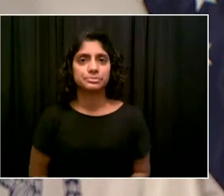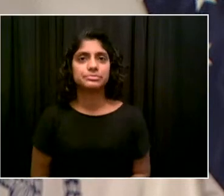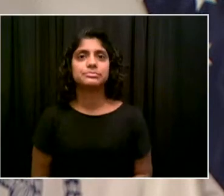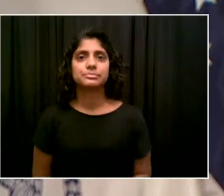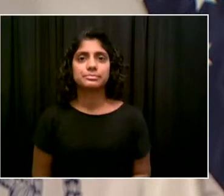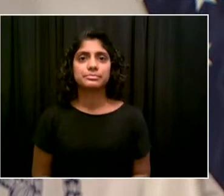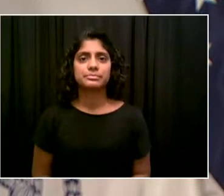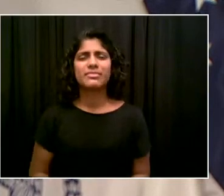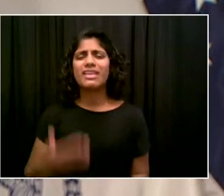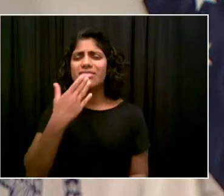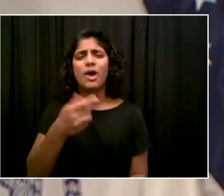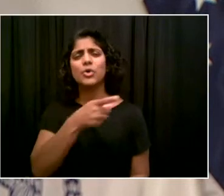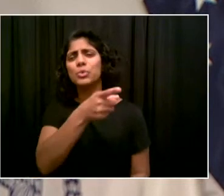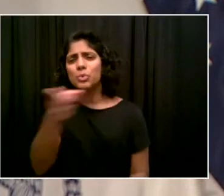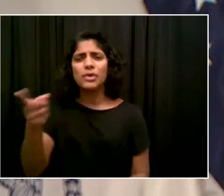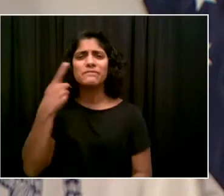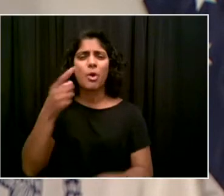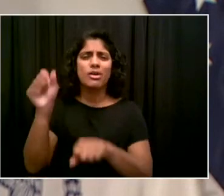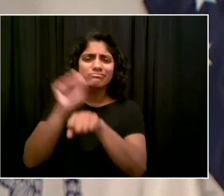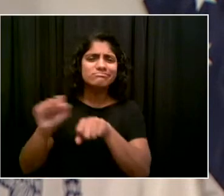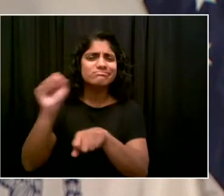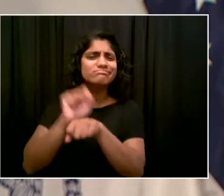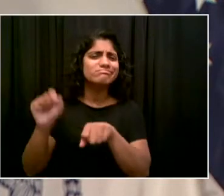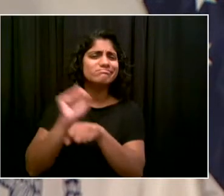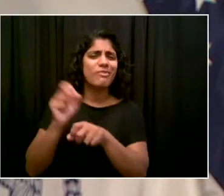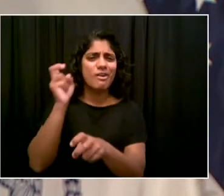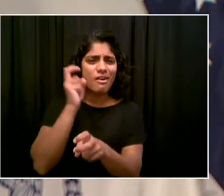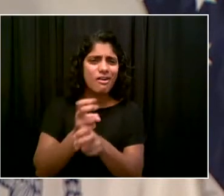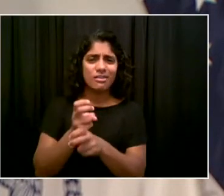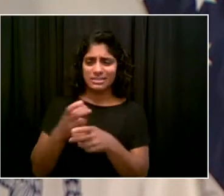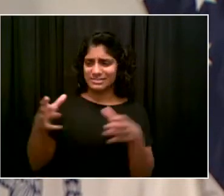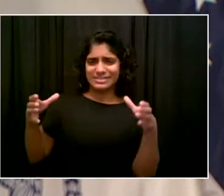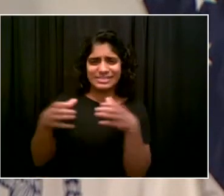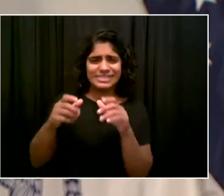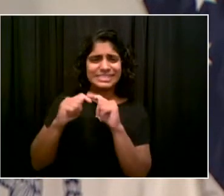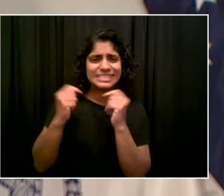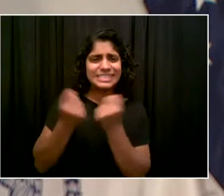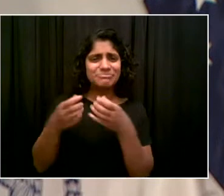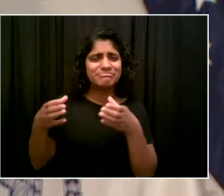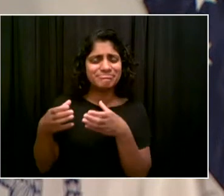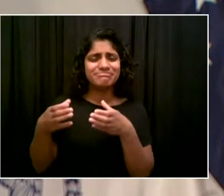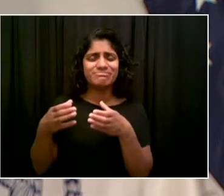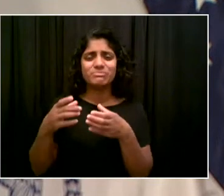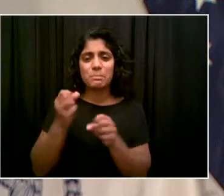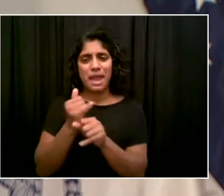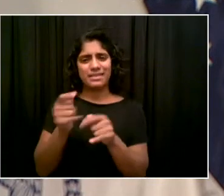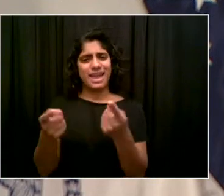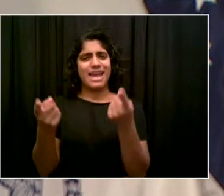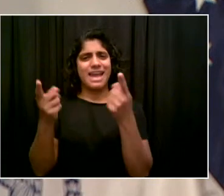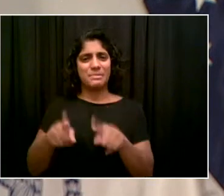CLERK, MICHAEL McSWEENEY AND THE SPEAKER, COREY JOHNSON'S OFFICE,